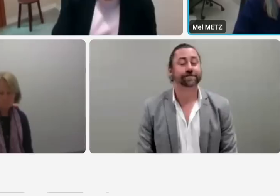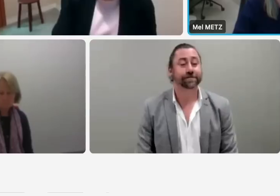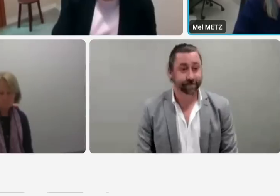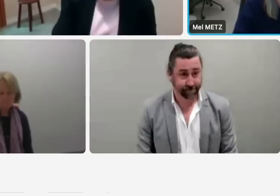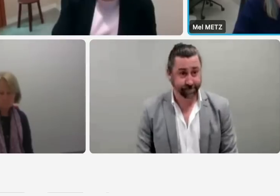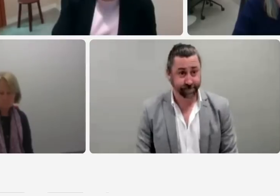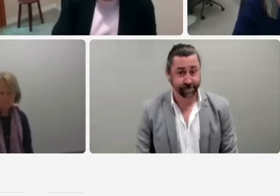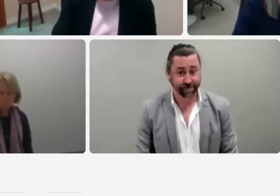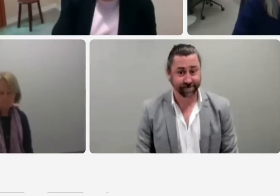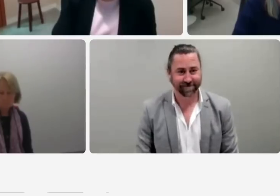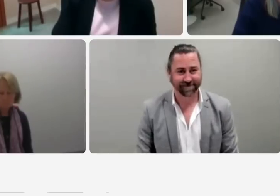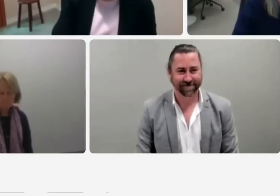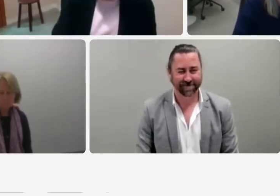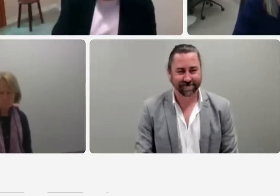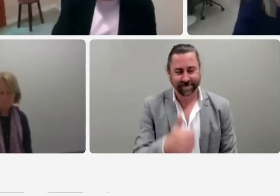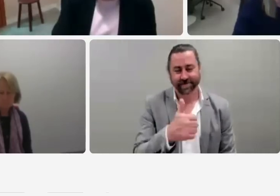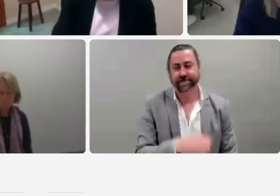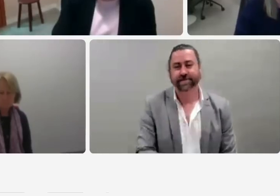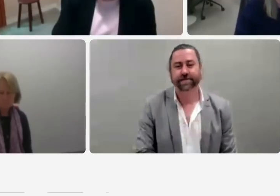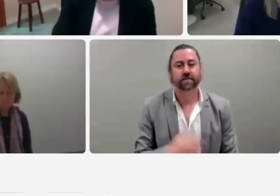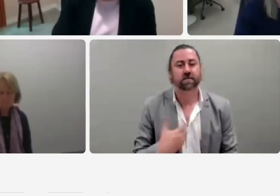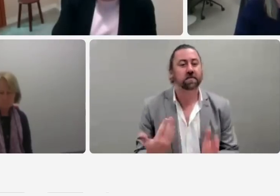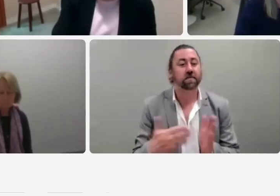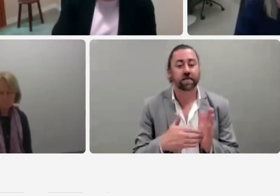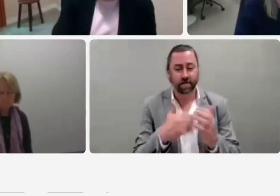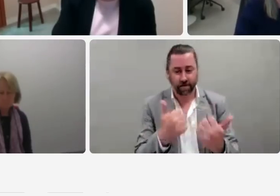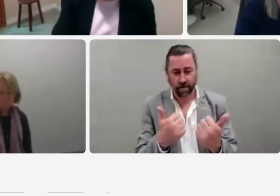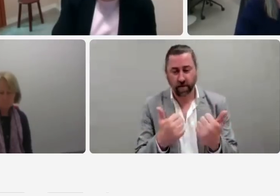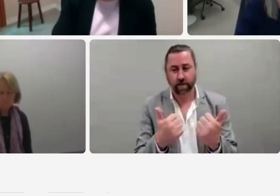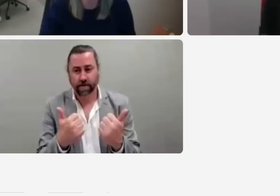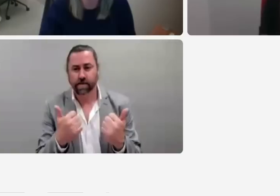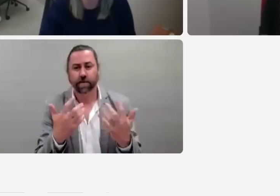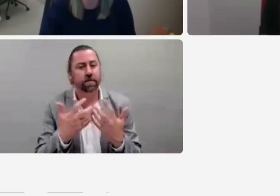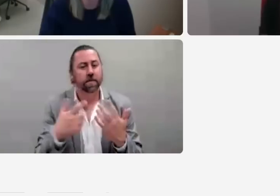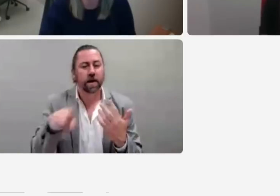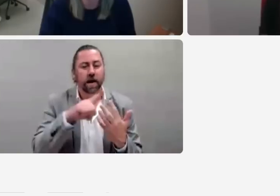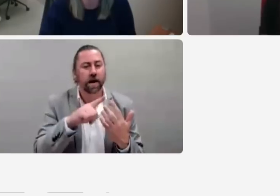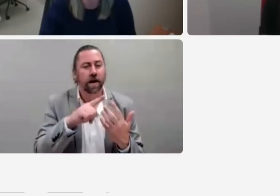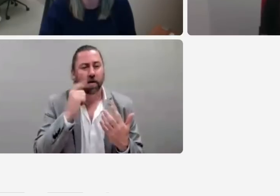Yeah. Thanks Nick. Thanks Mel. And what people will see particularly in the new